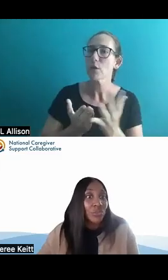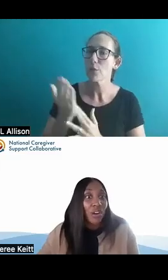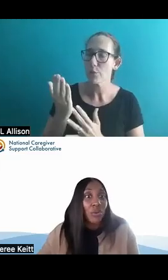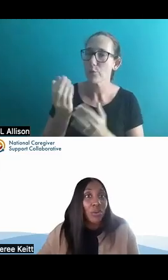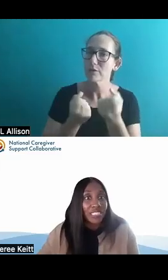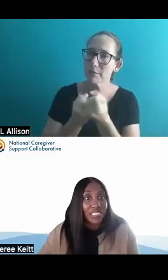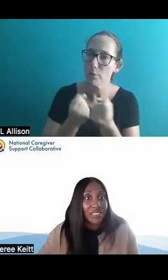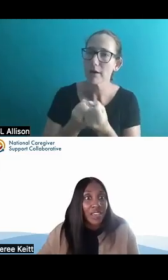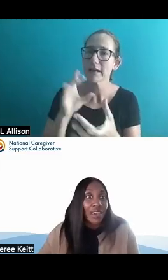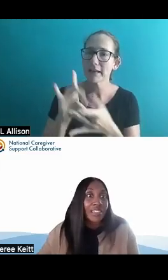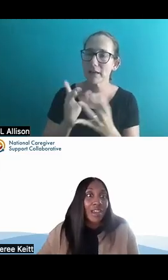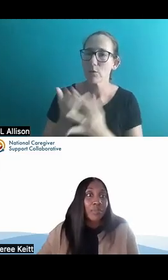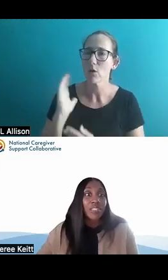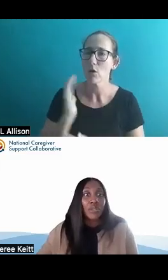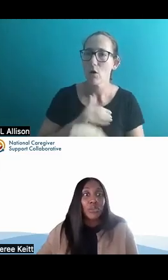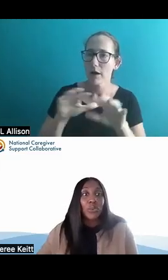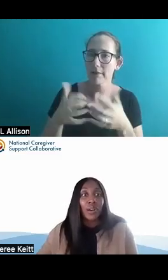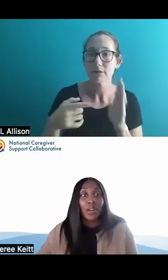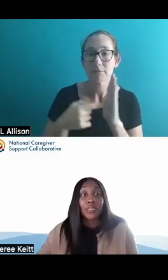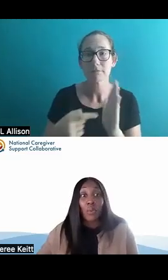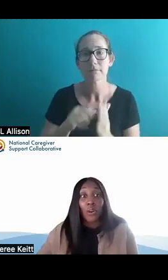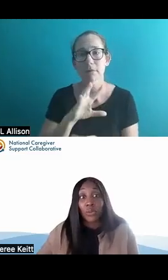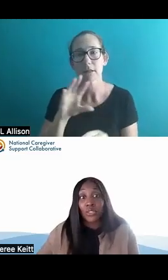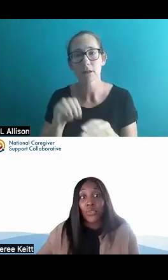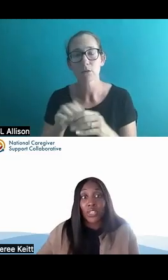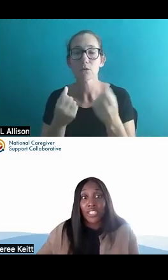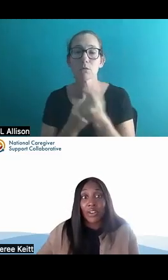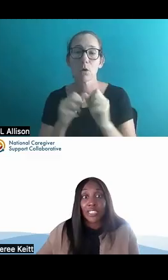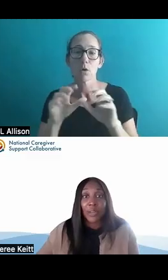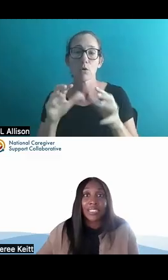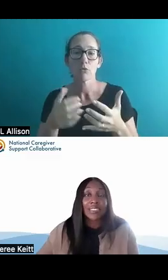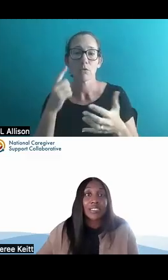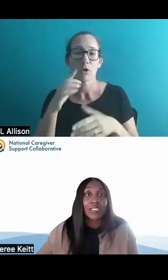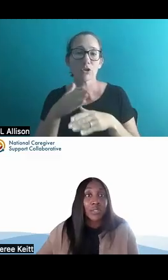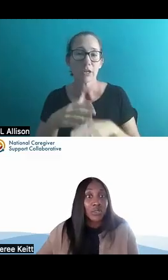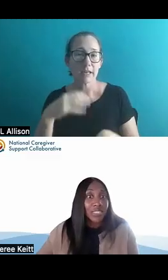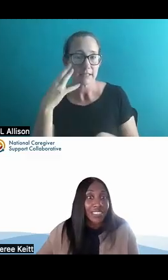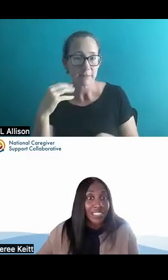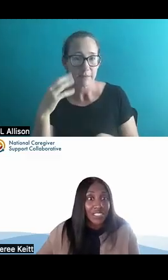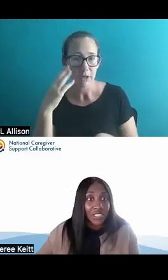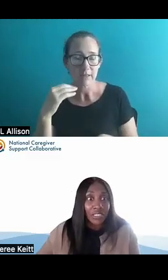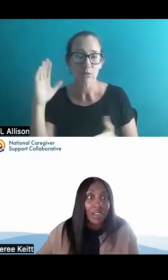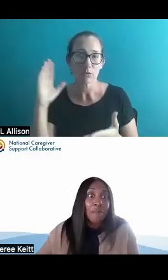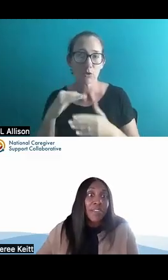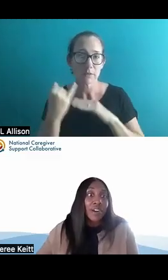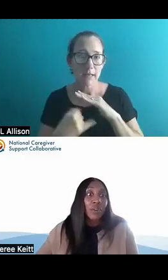through our coalitions. Examples include, support groups for shared experiences to reduce isolation.